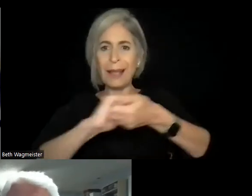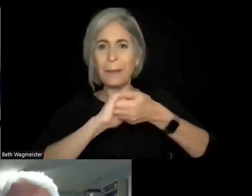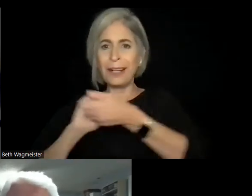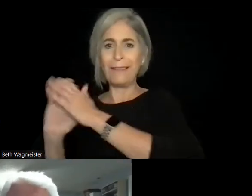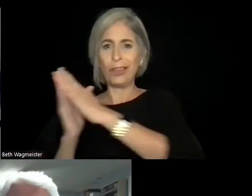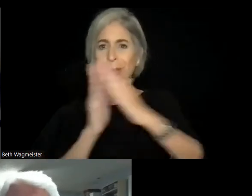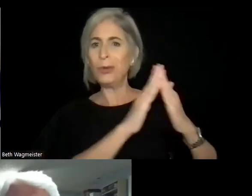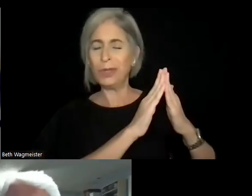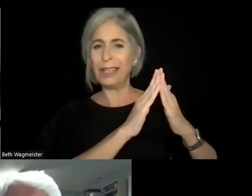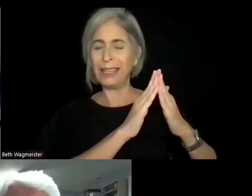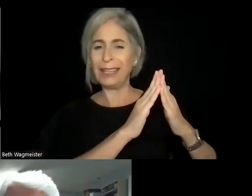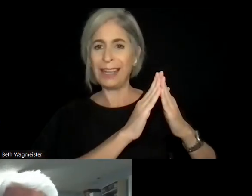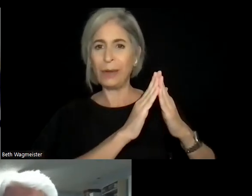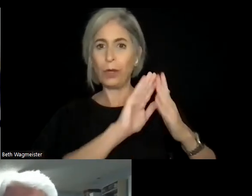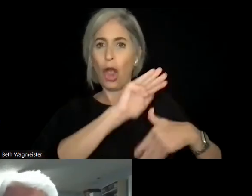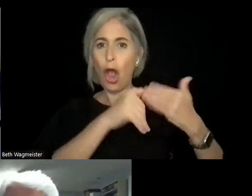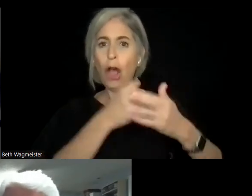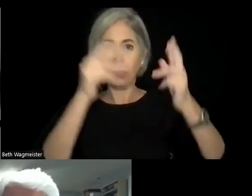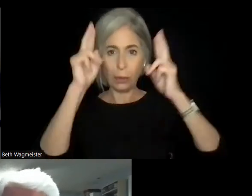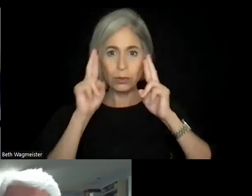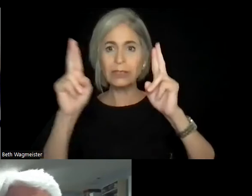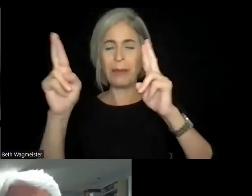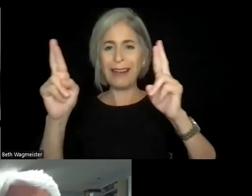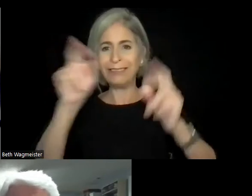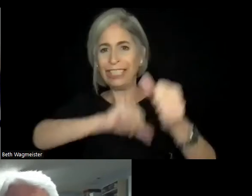and coming to understand the real reason for all of this is to Mr.